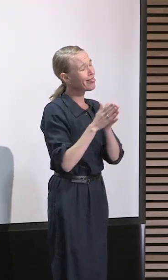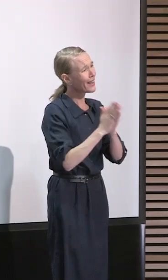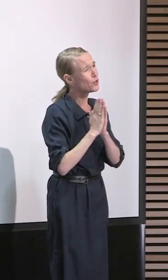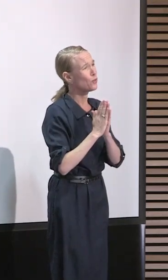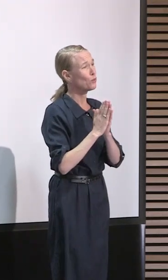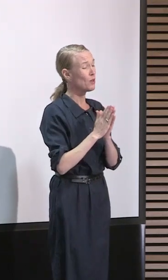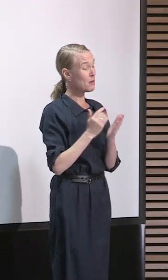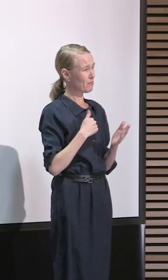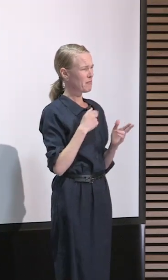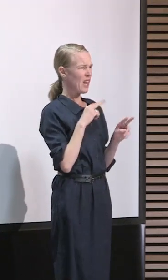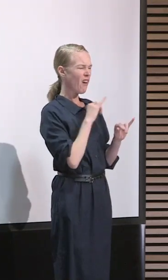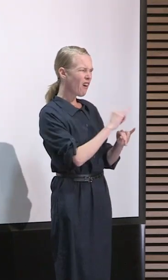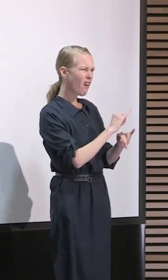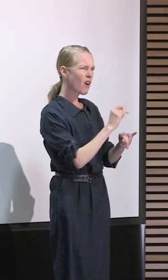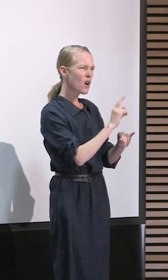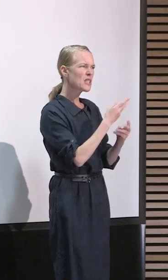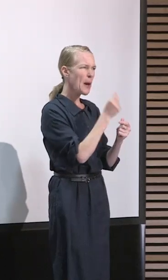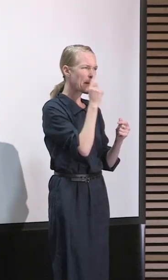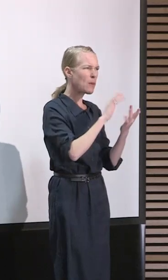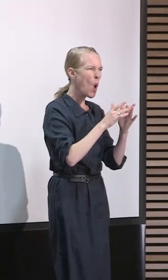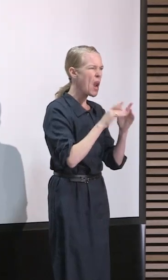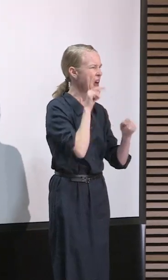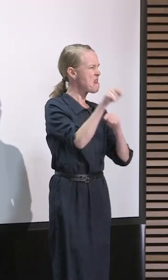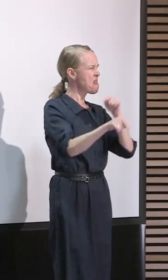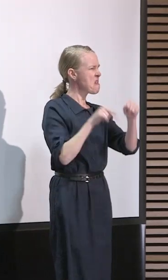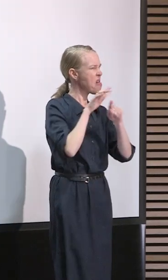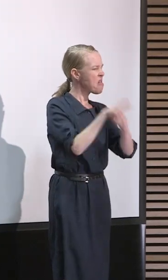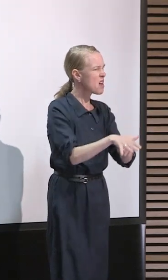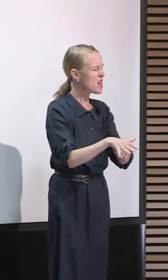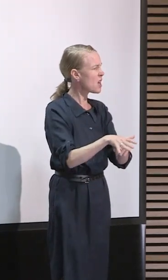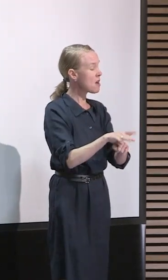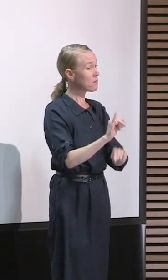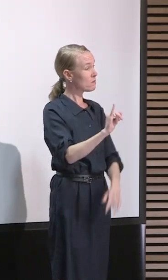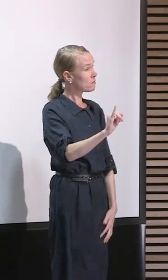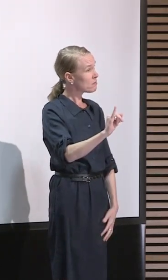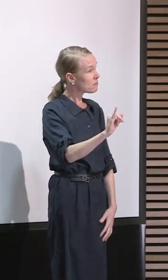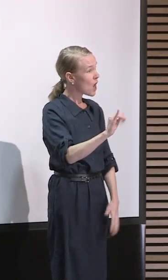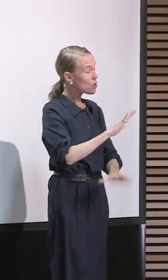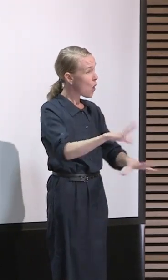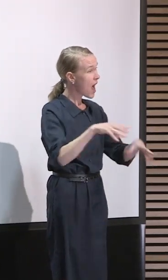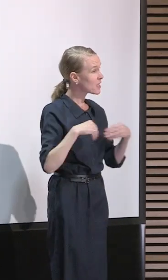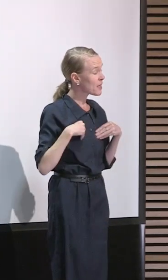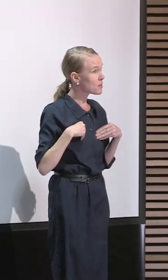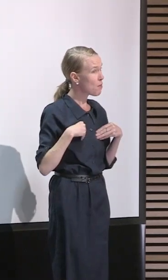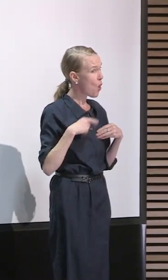hearing reports unfortunately of some online bullying and nasty comments directed towards people who have